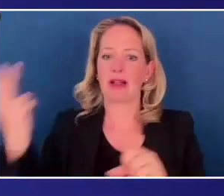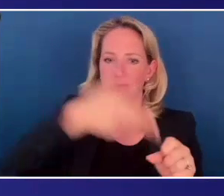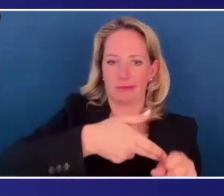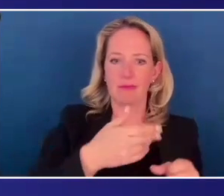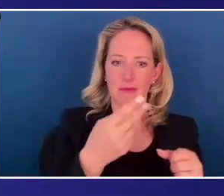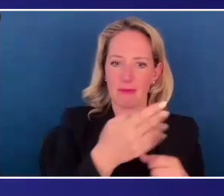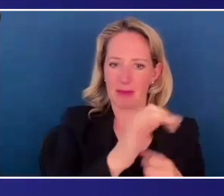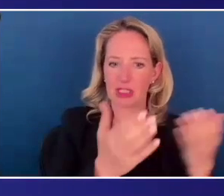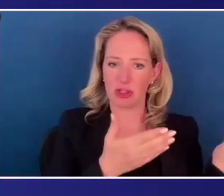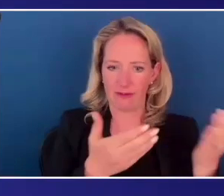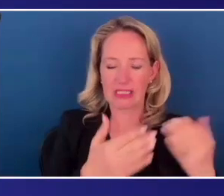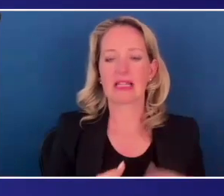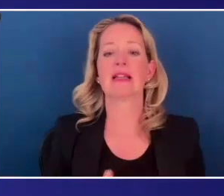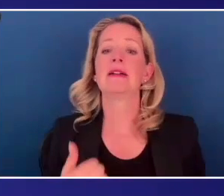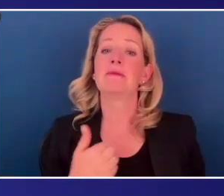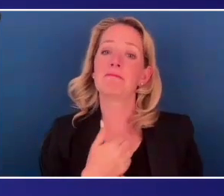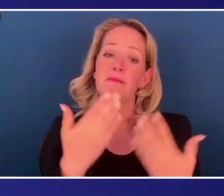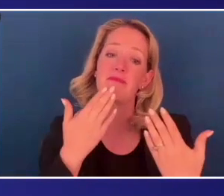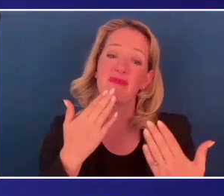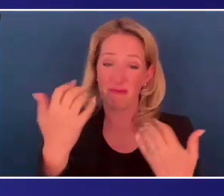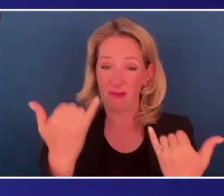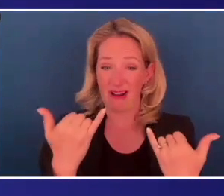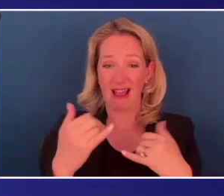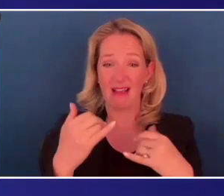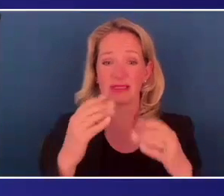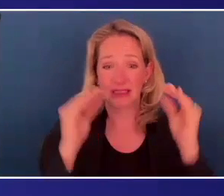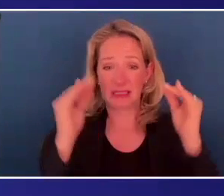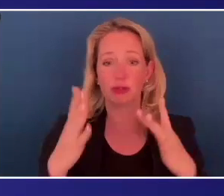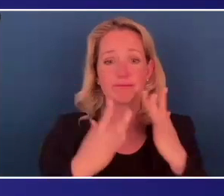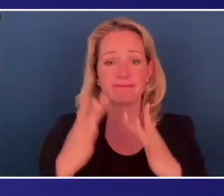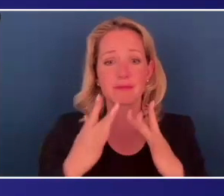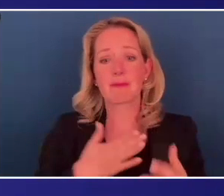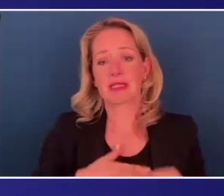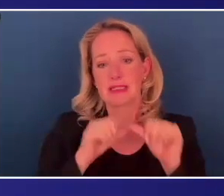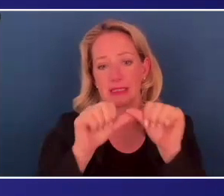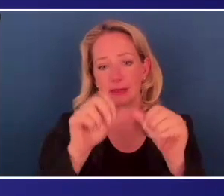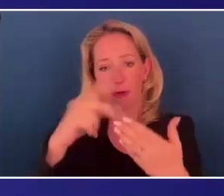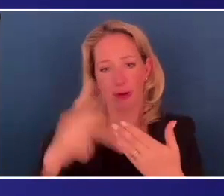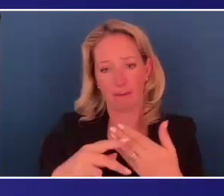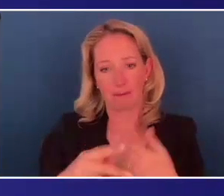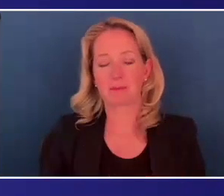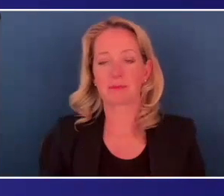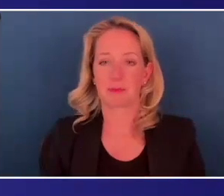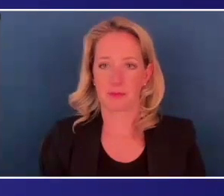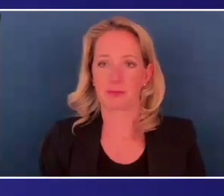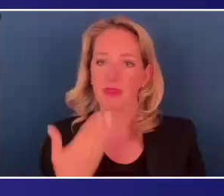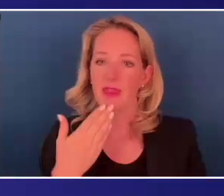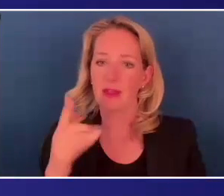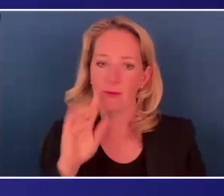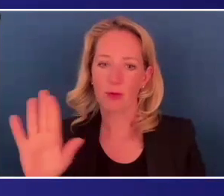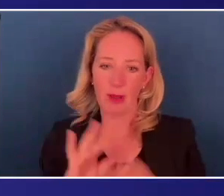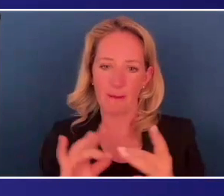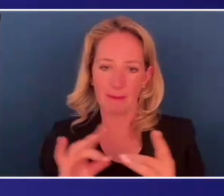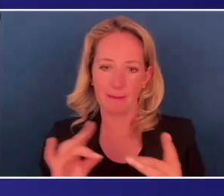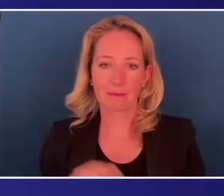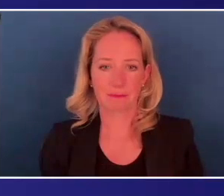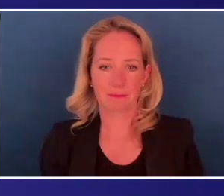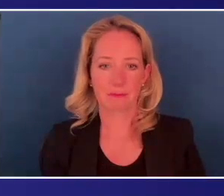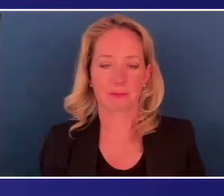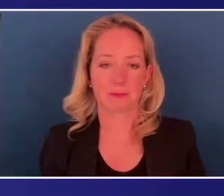Thank you for your comment.